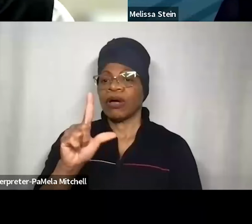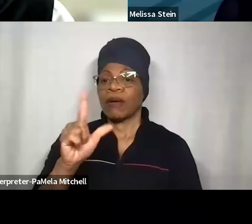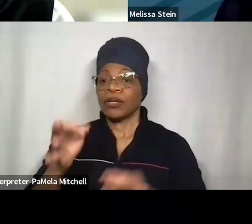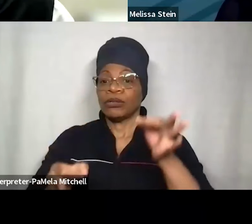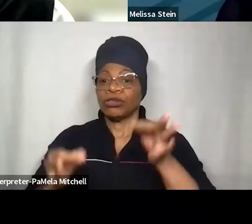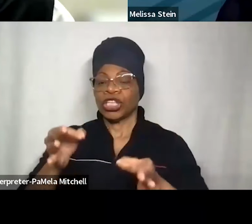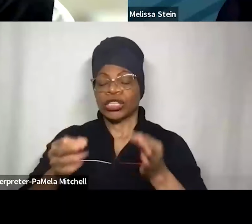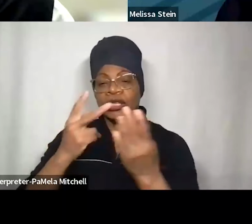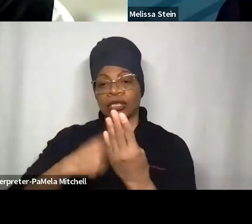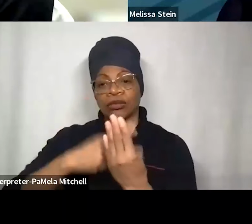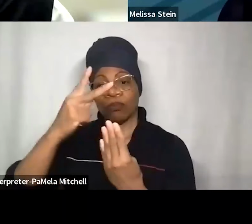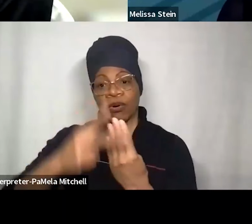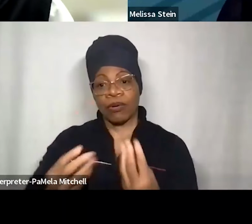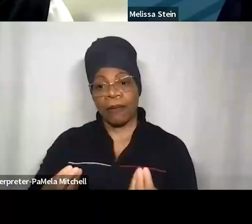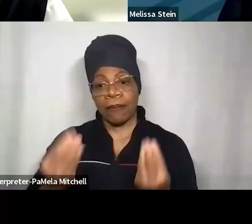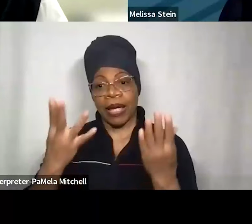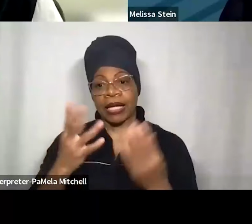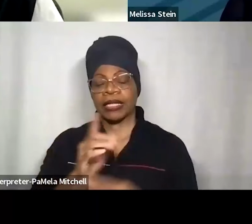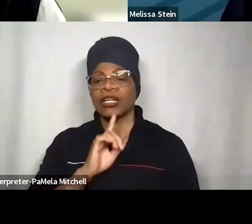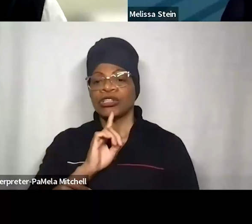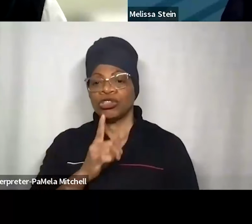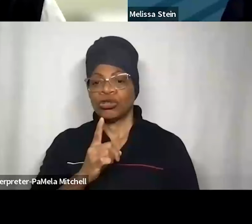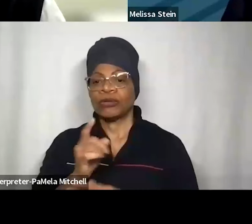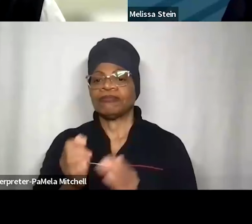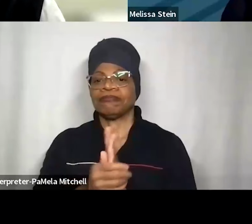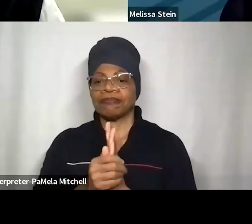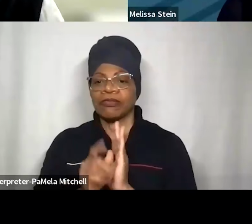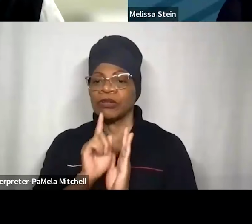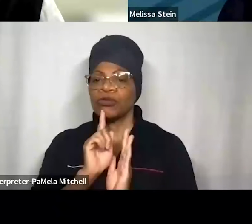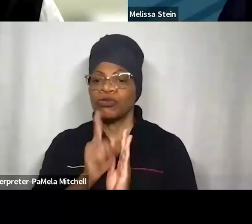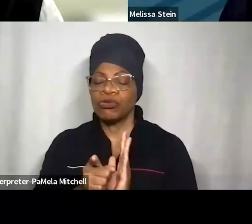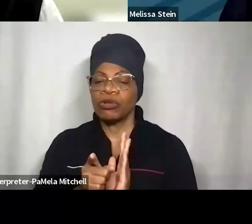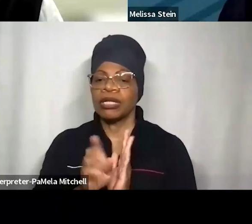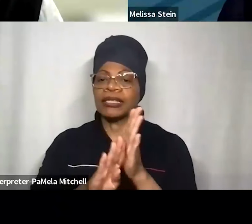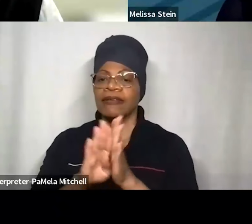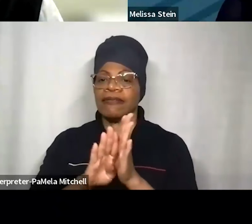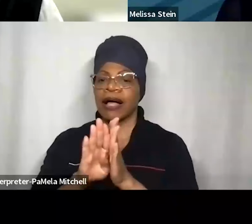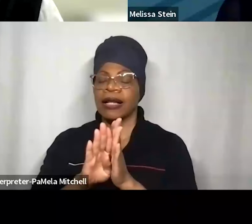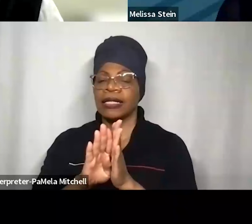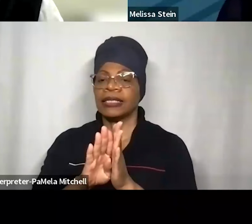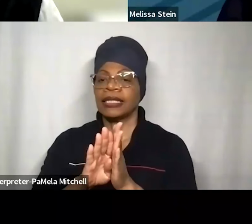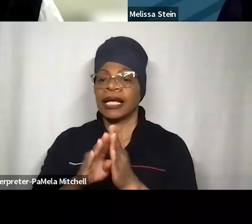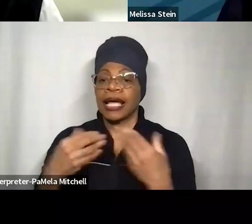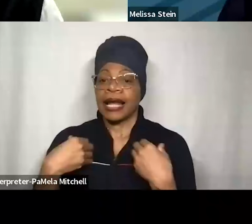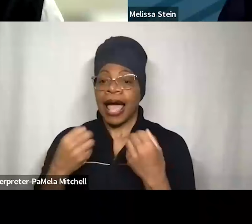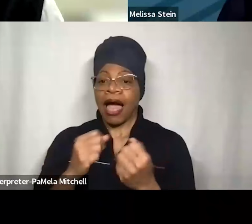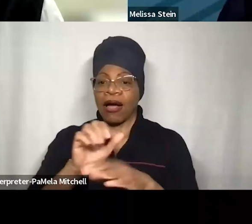Sure, I mean, the SBIRT was really developed for use in primary healthcare settings by the World Health Organization.